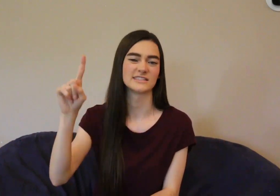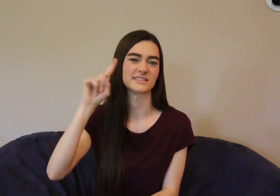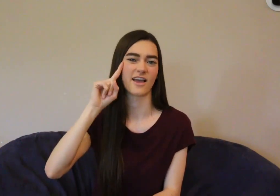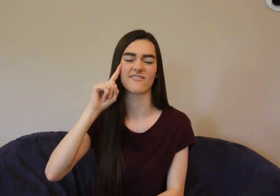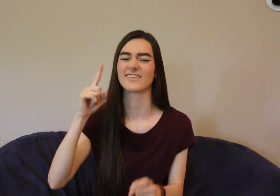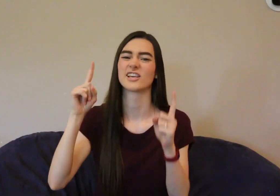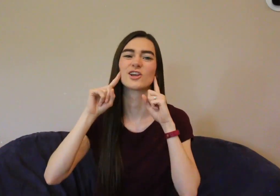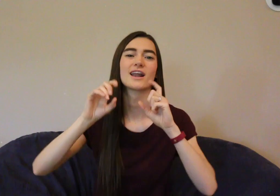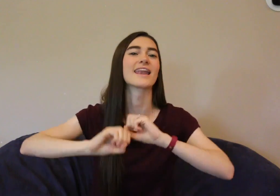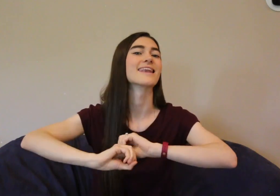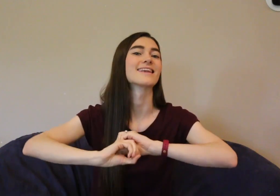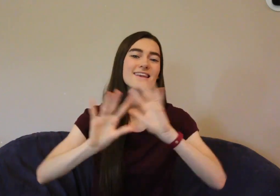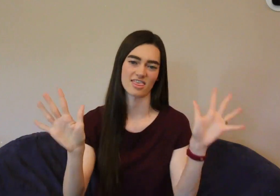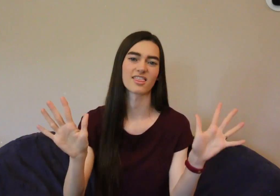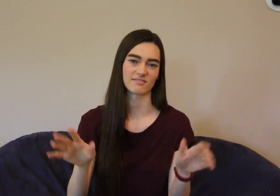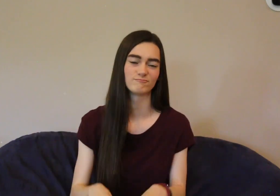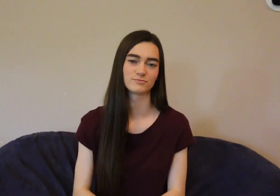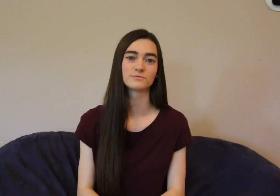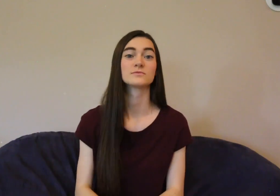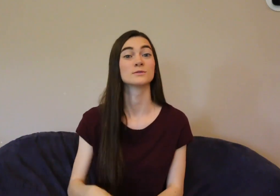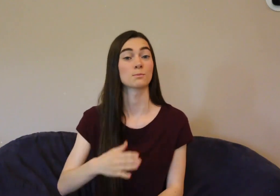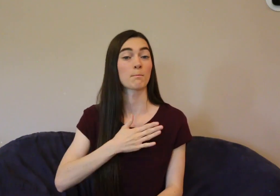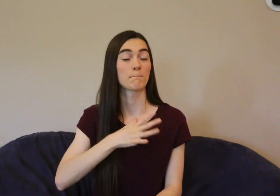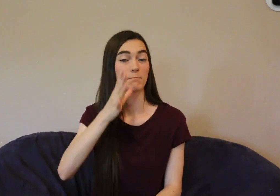That means that I am completely deaf and I don't hear anything.